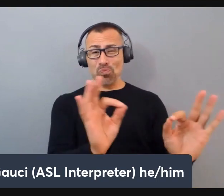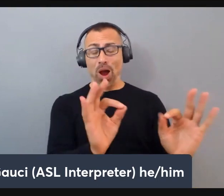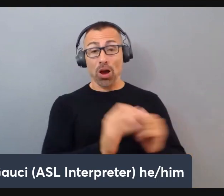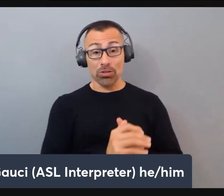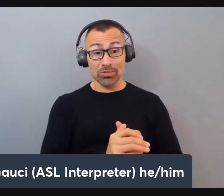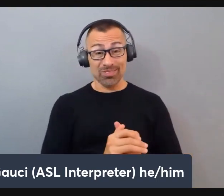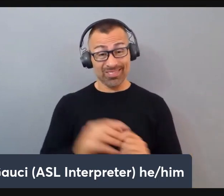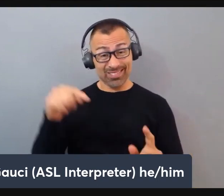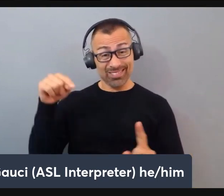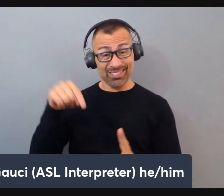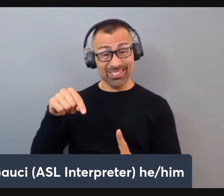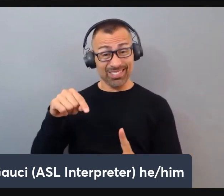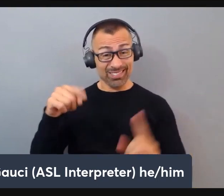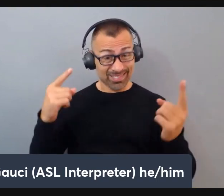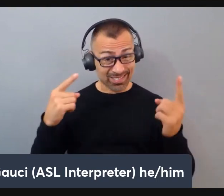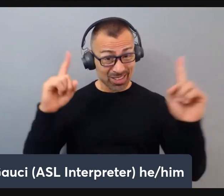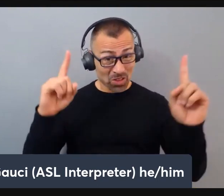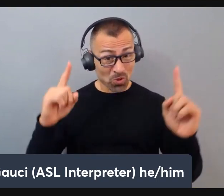What what would your recommendation be there?